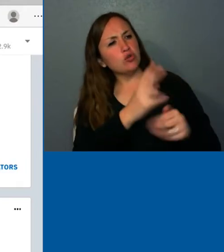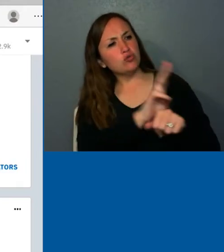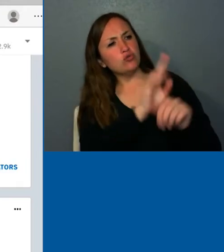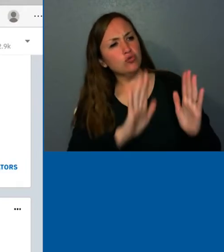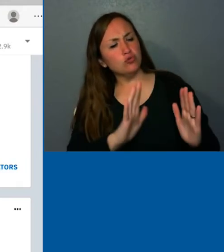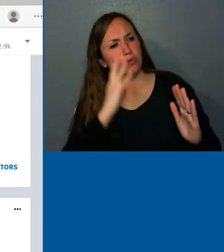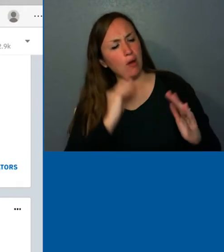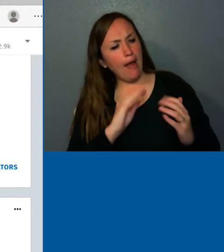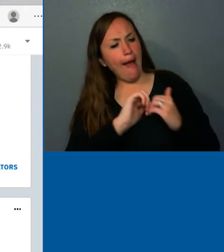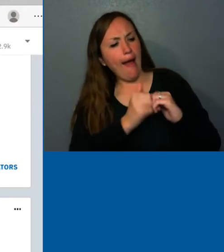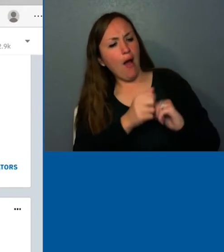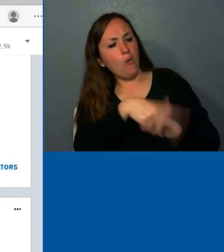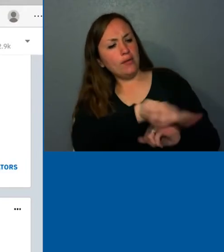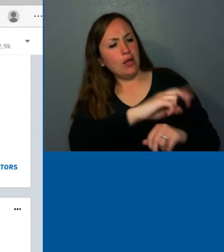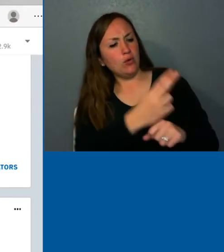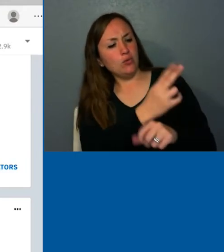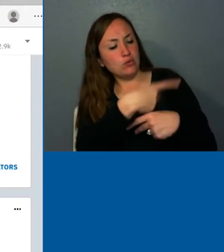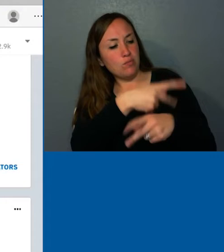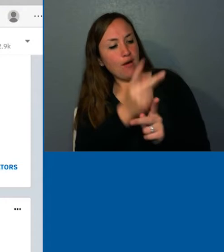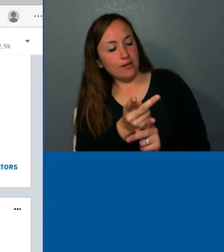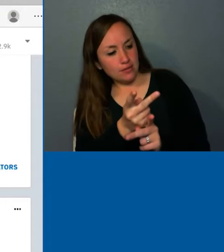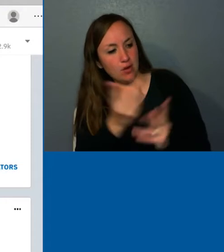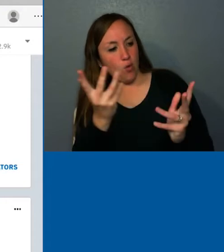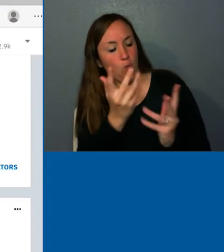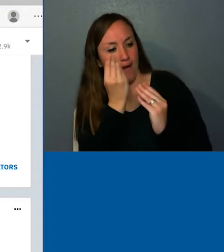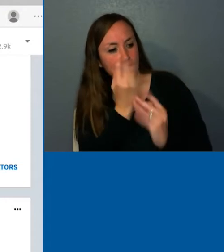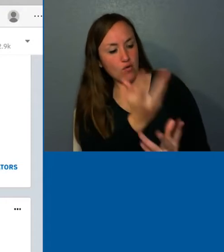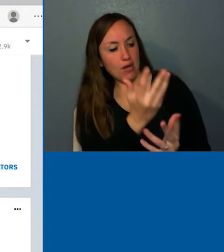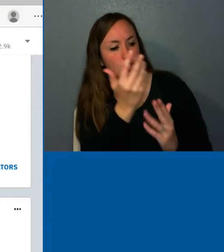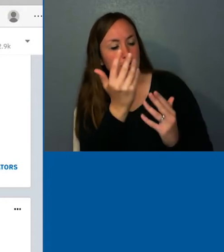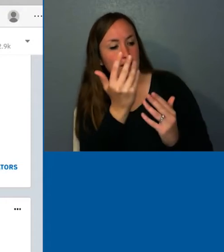what information is available easily to a visual user